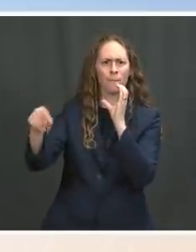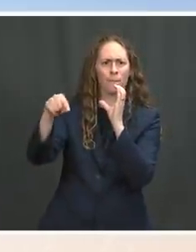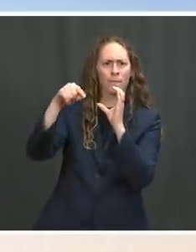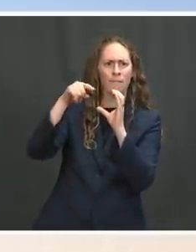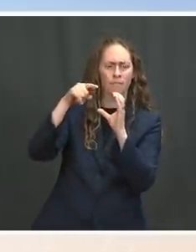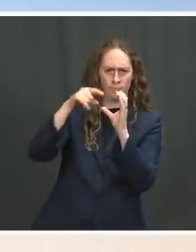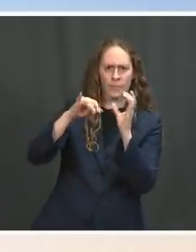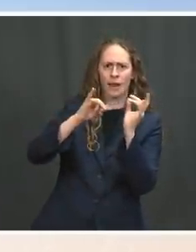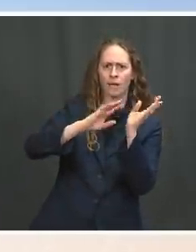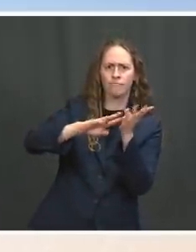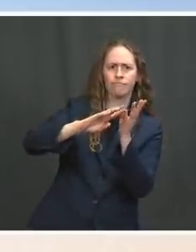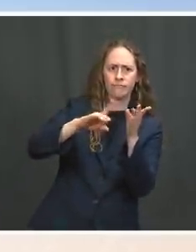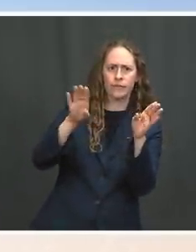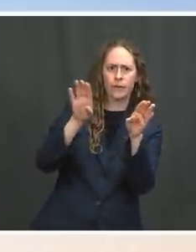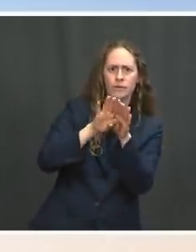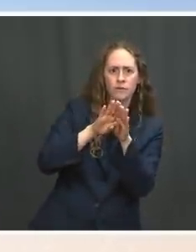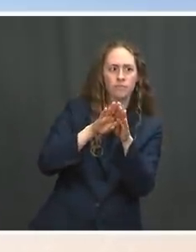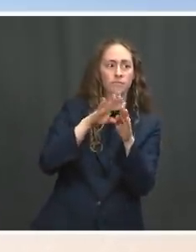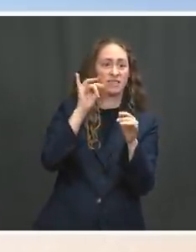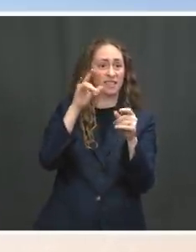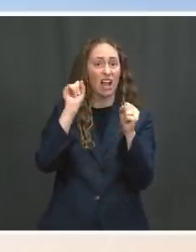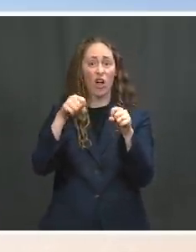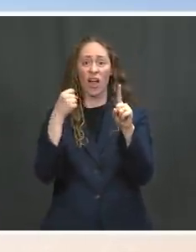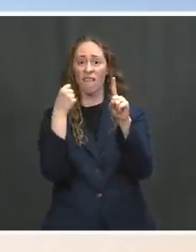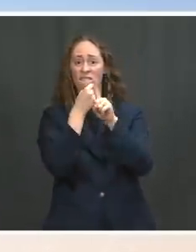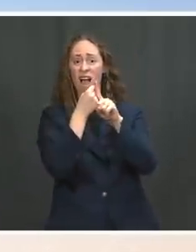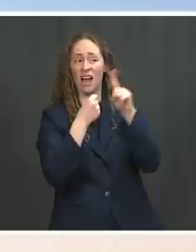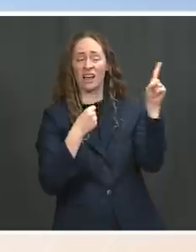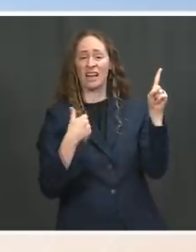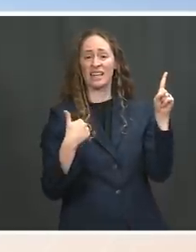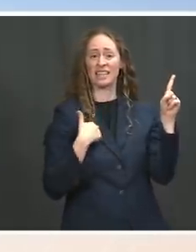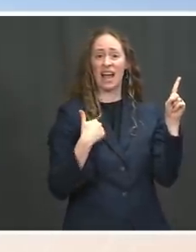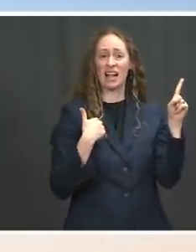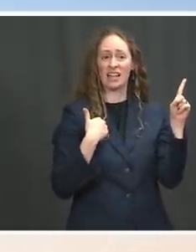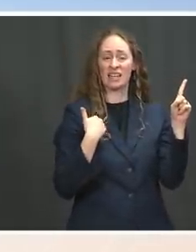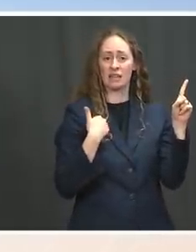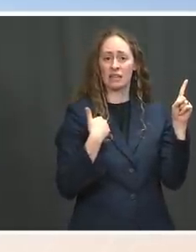how important of a partner Canada is and will continue to be on a range of issues --